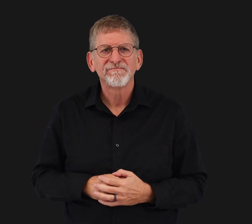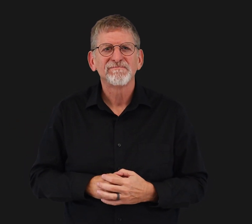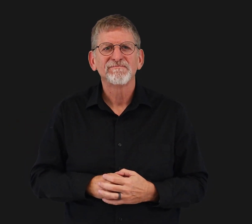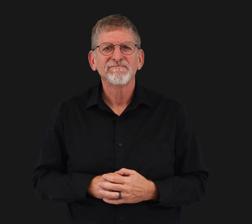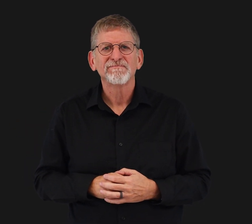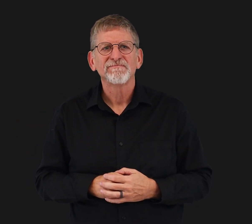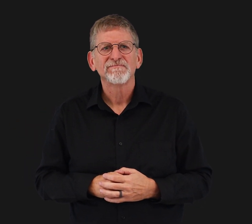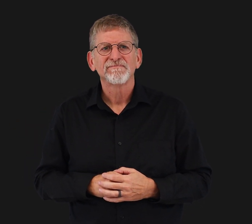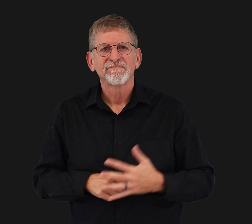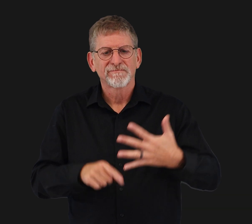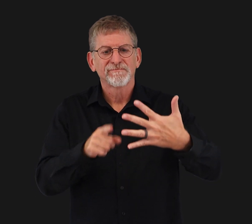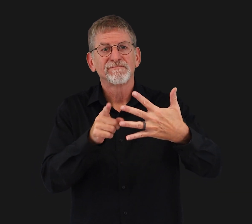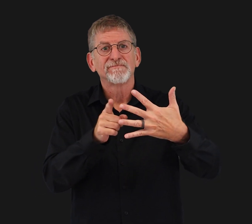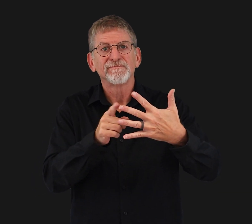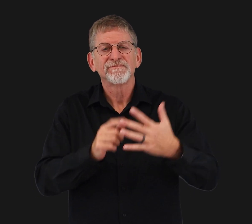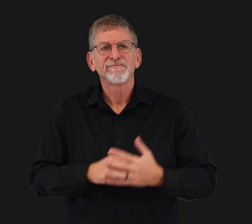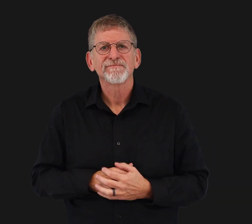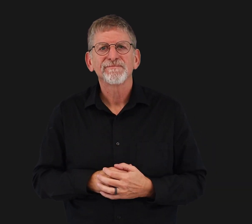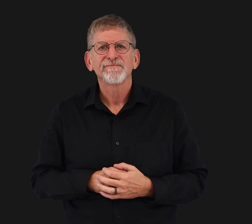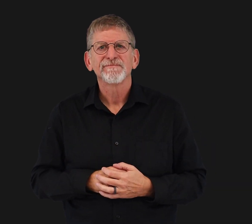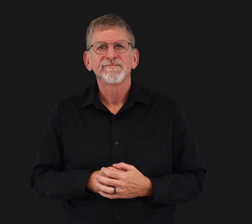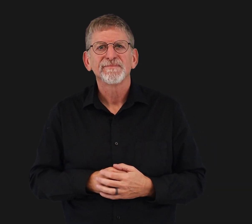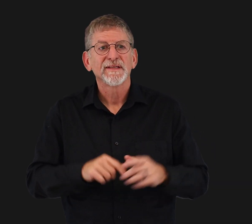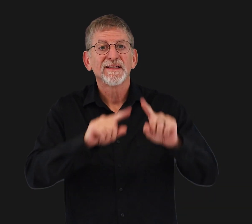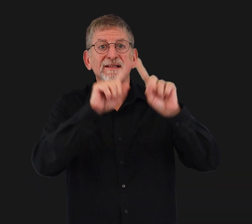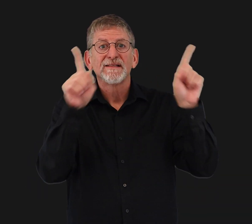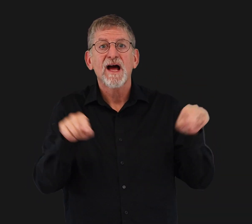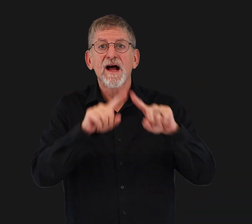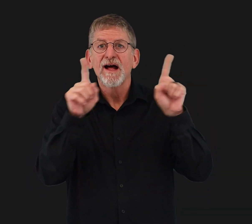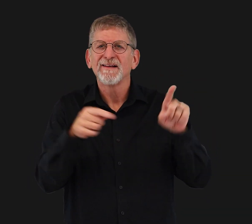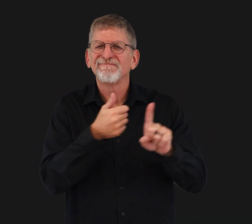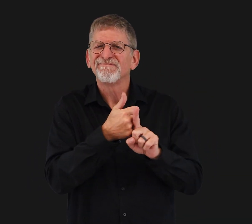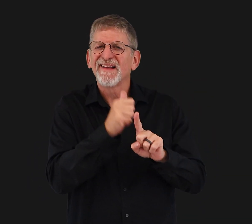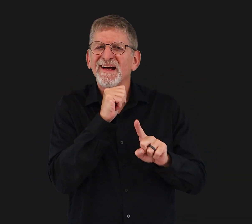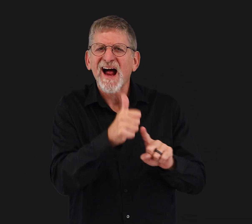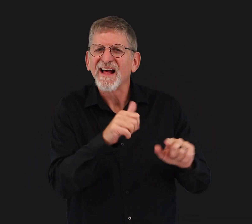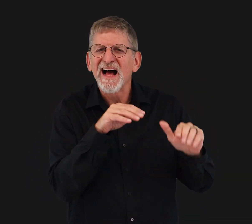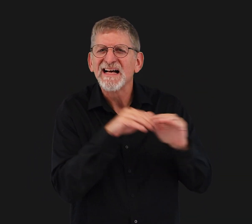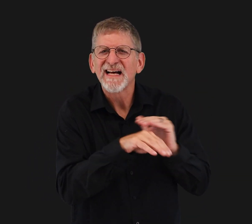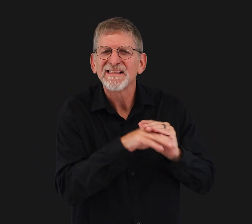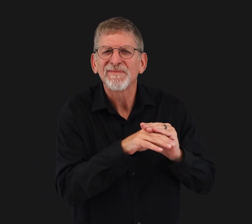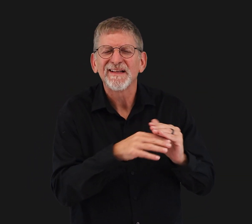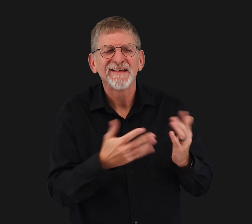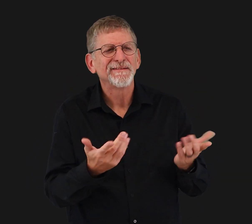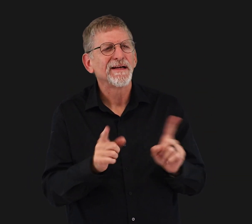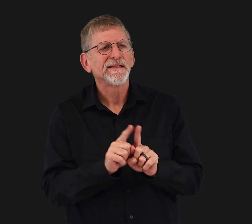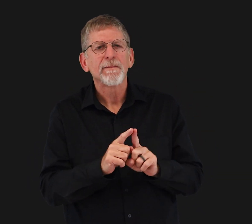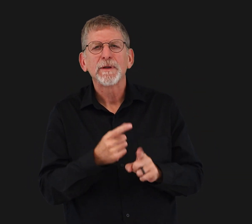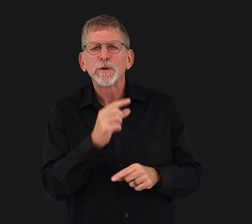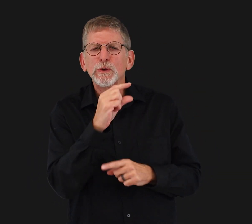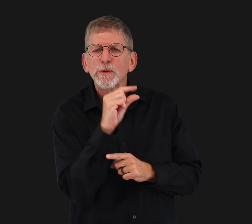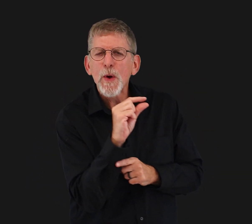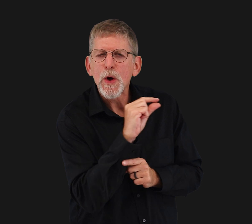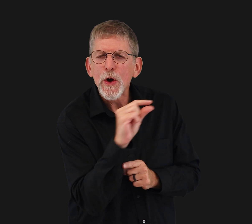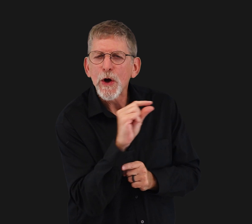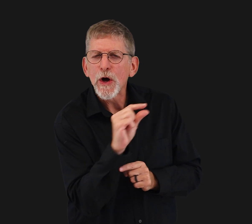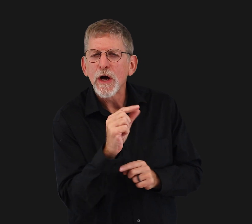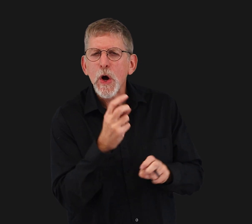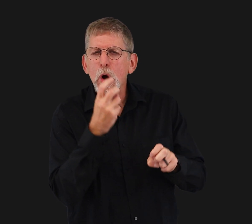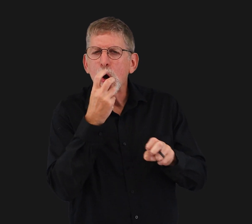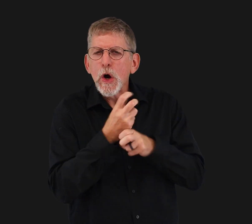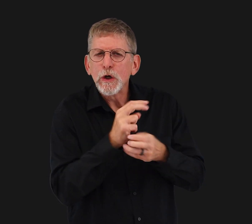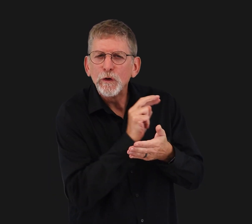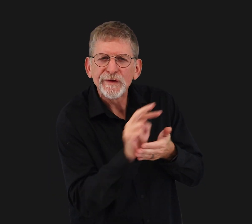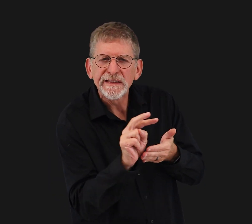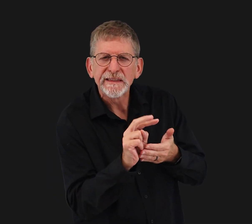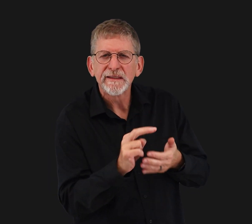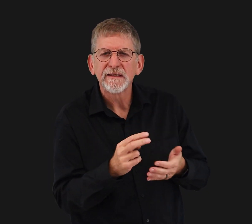• Inaccessible signage (too small; difficult to read;